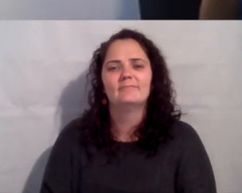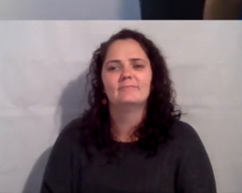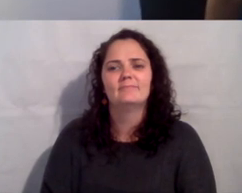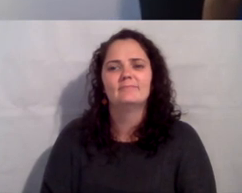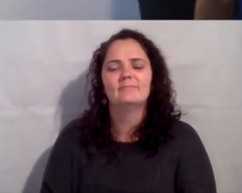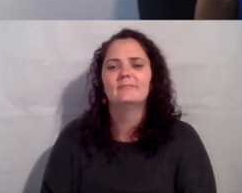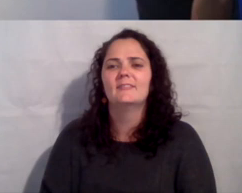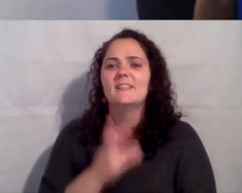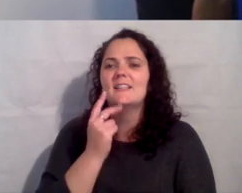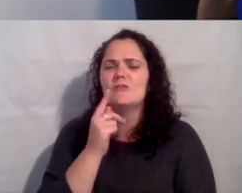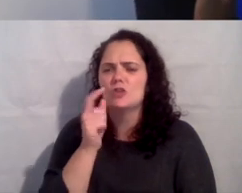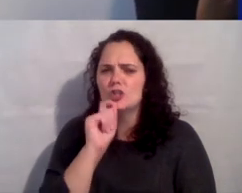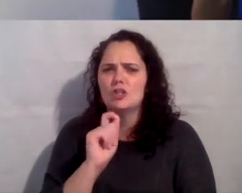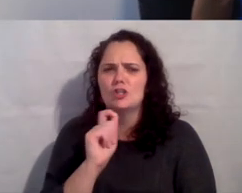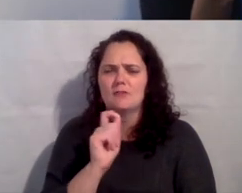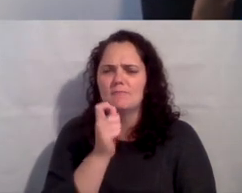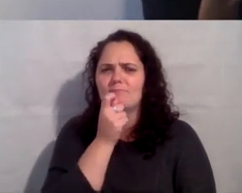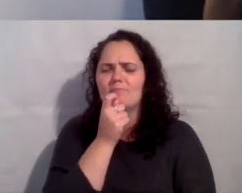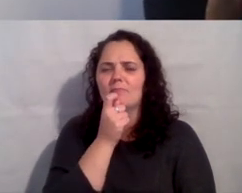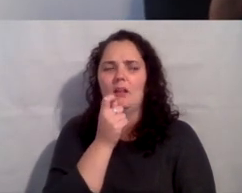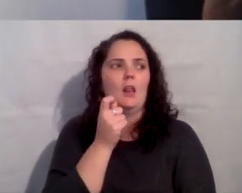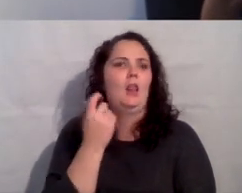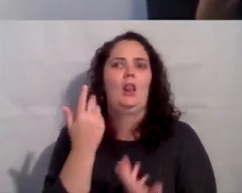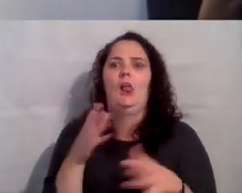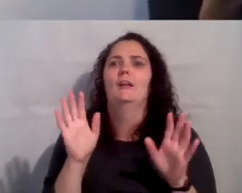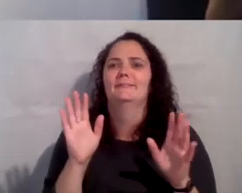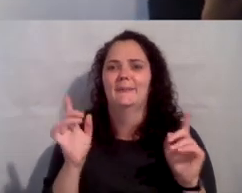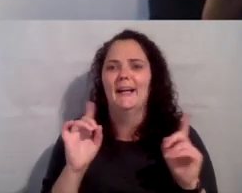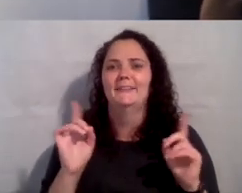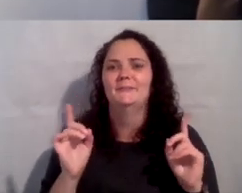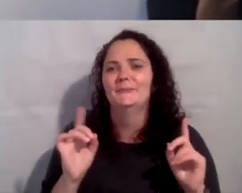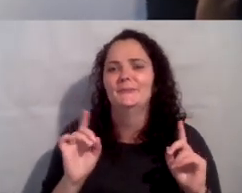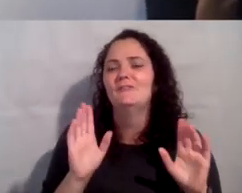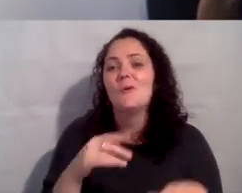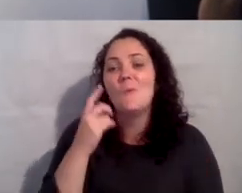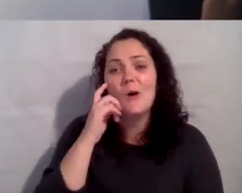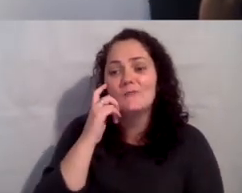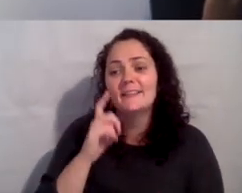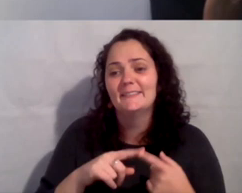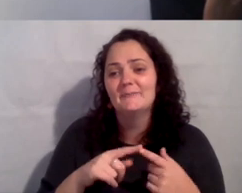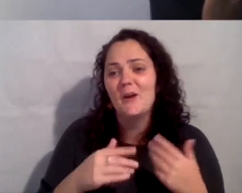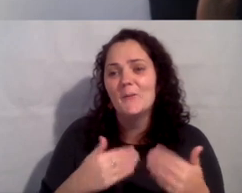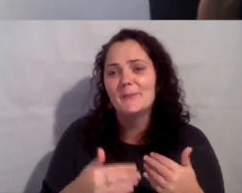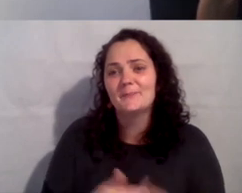if you start to get a little bit lost, don't worry about it just keep going keep moving forward and piecing that